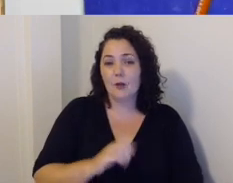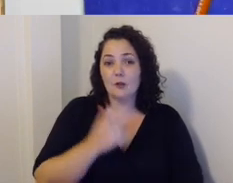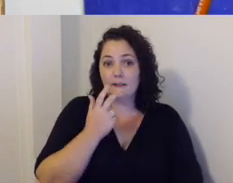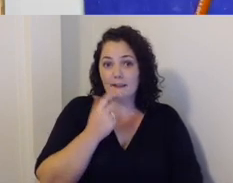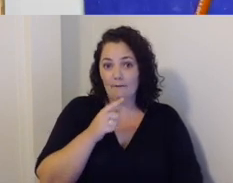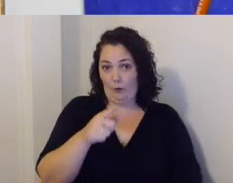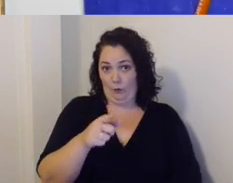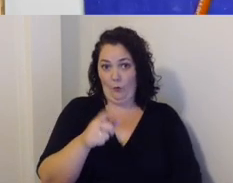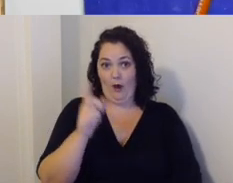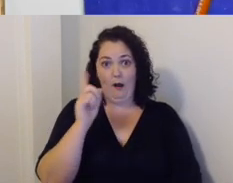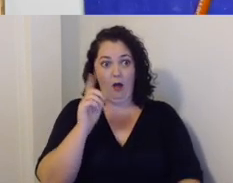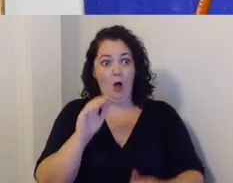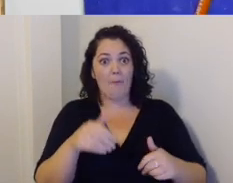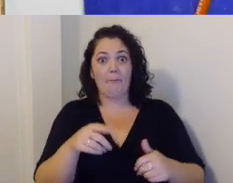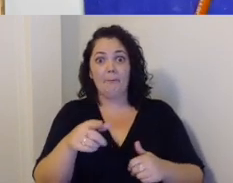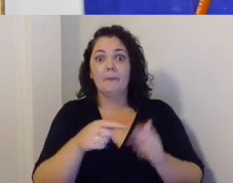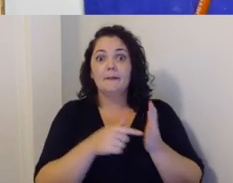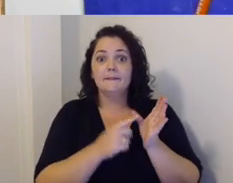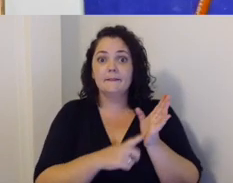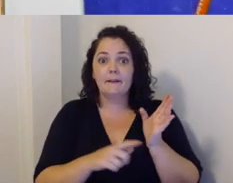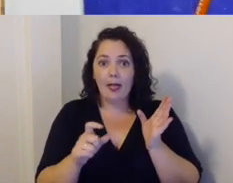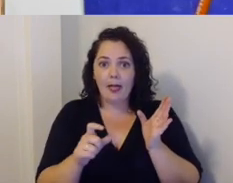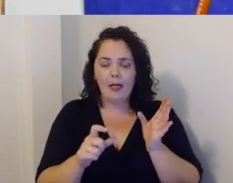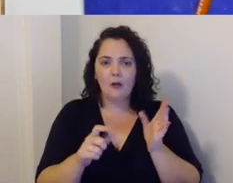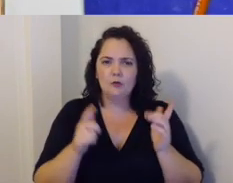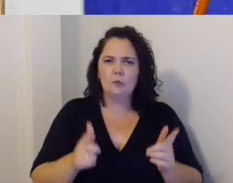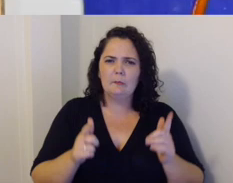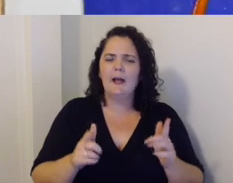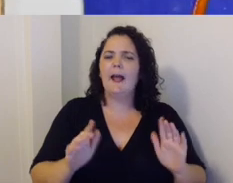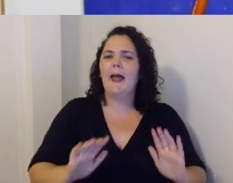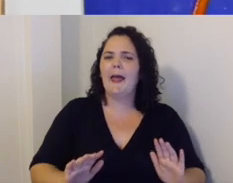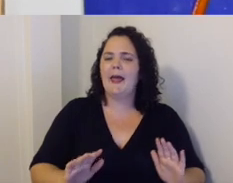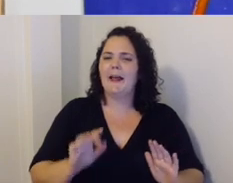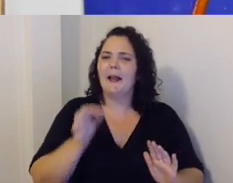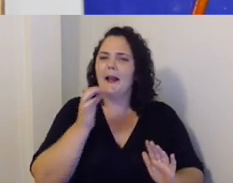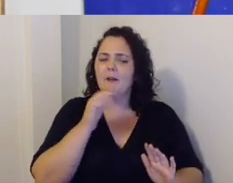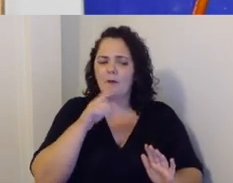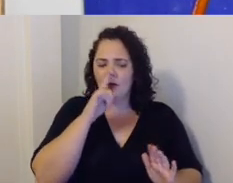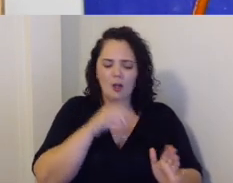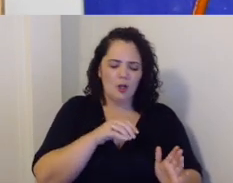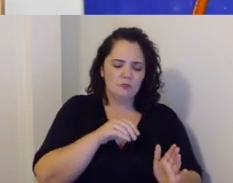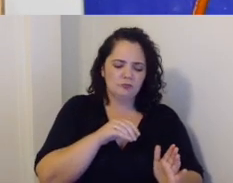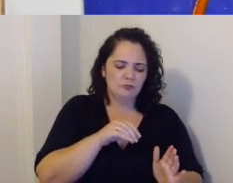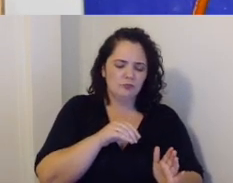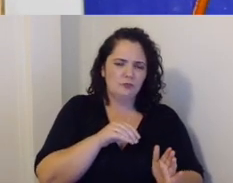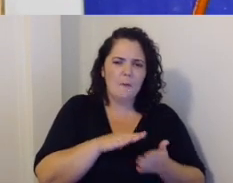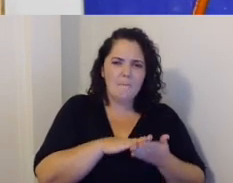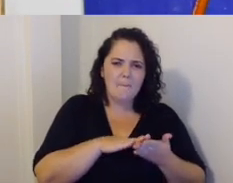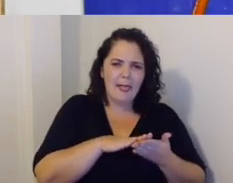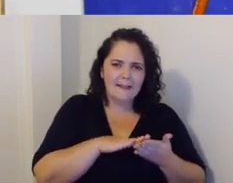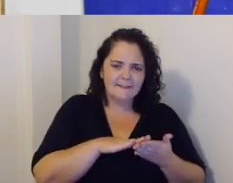you can still really use it beautifully to blend and add tone and blend and add tone and remember